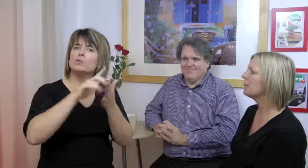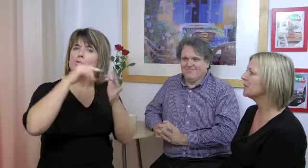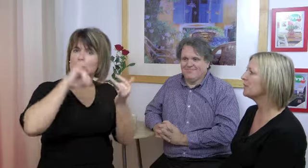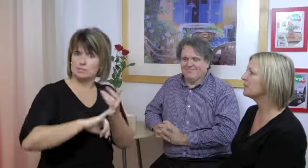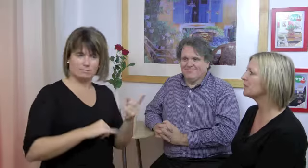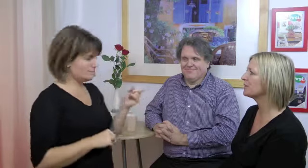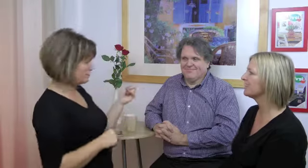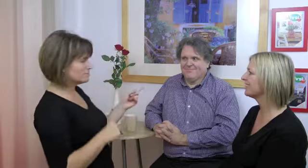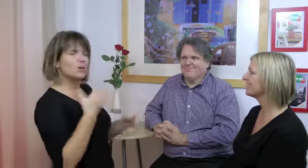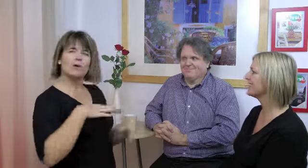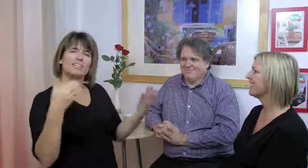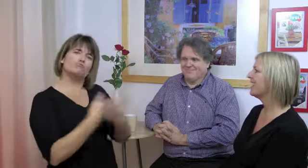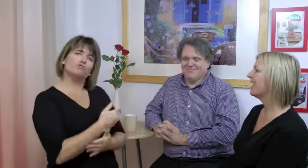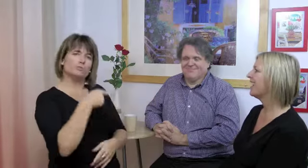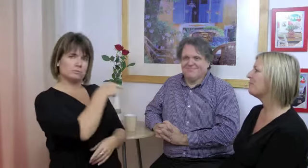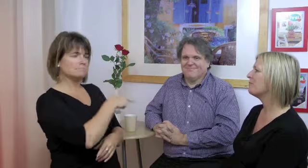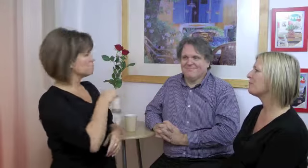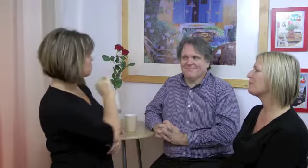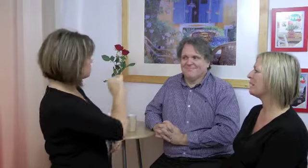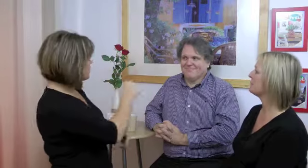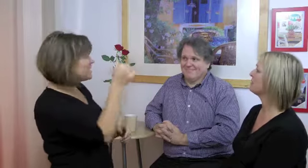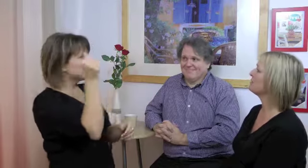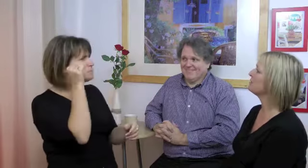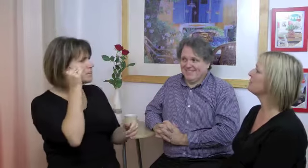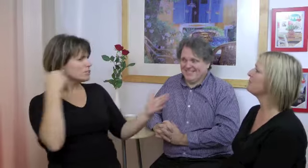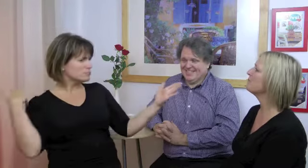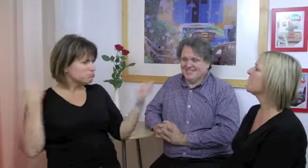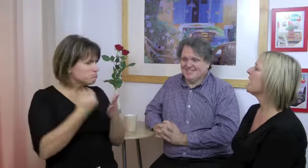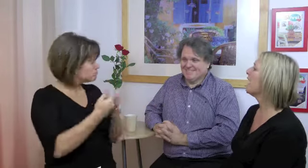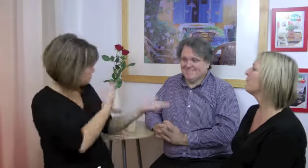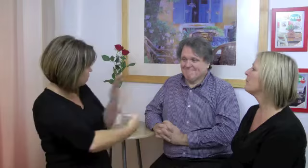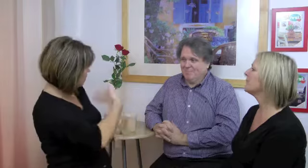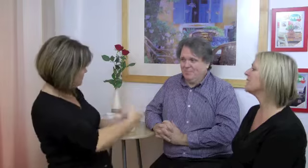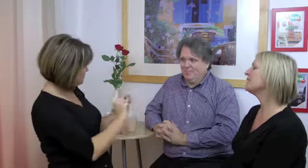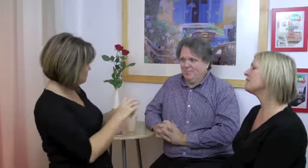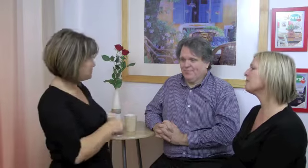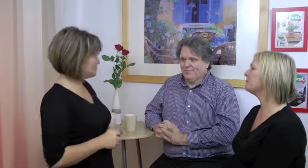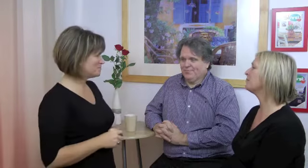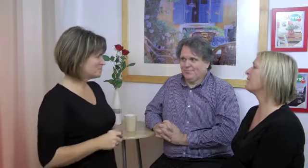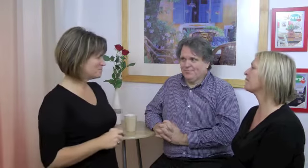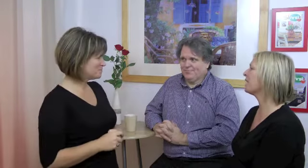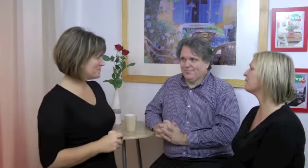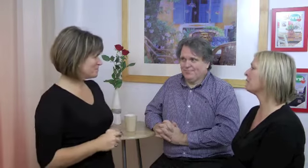Peter Hughes. Just to introduce him. Peter can you give us a bit of background about